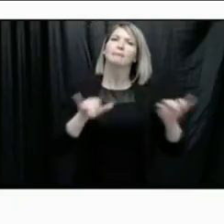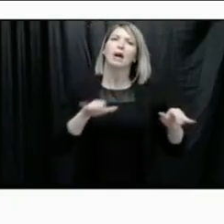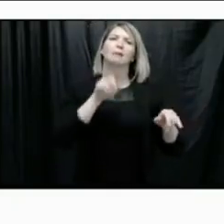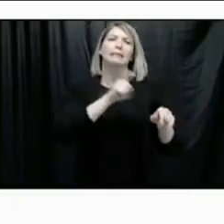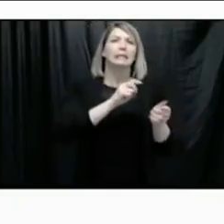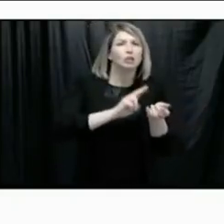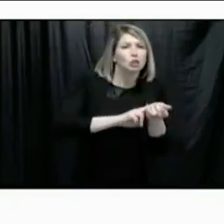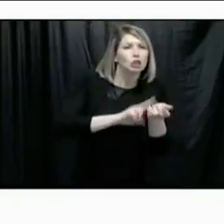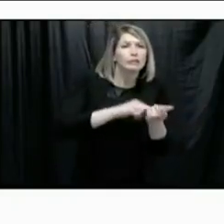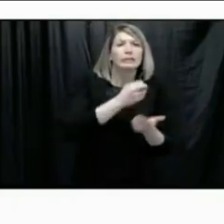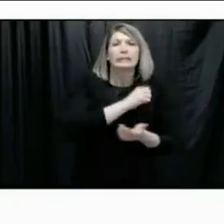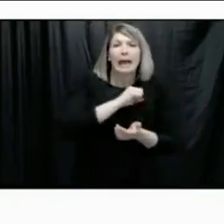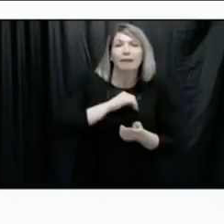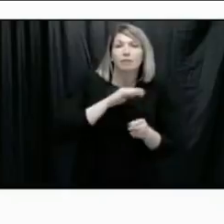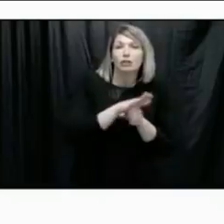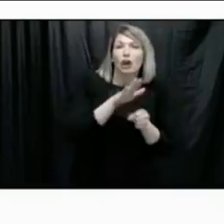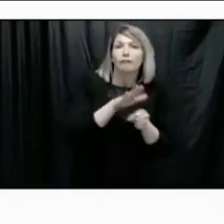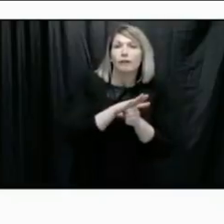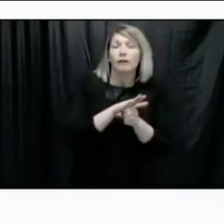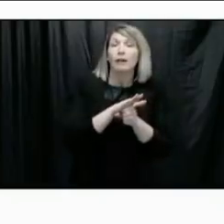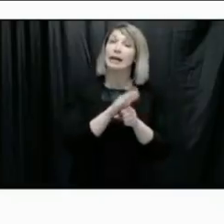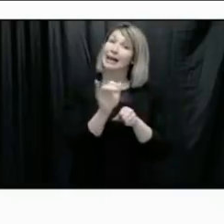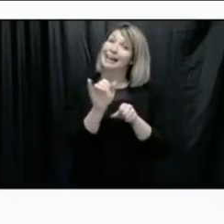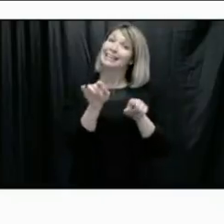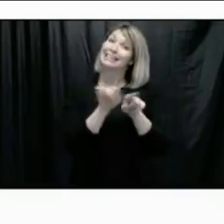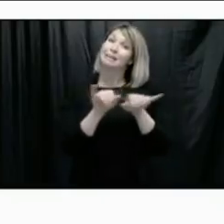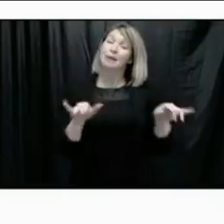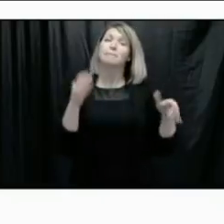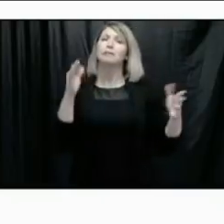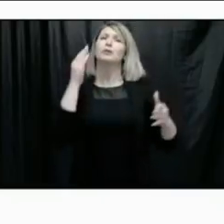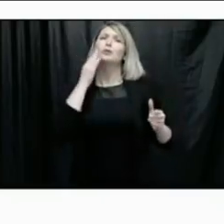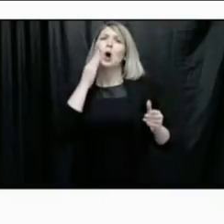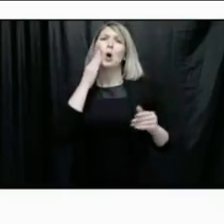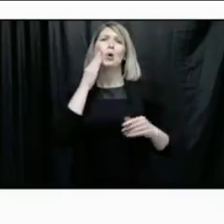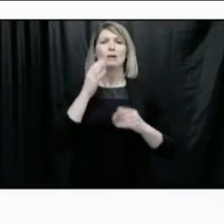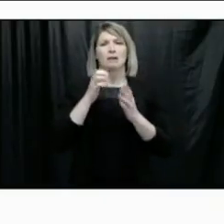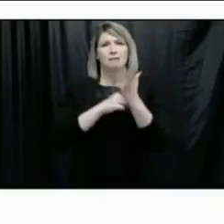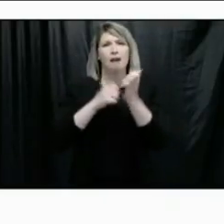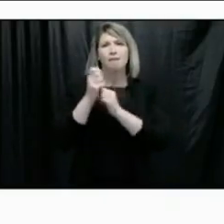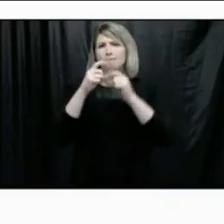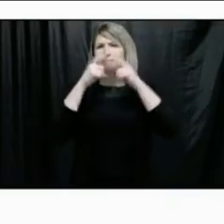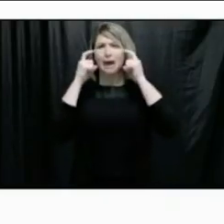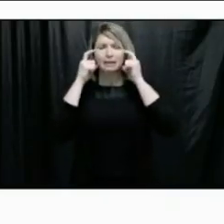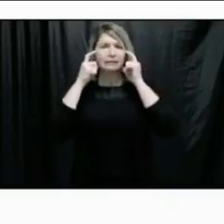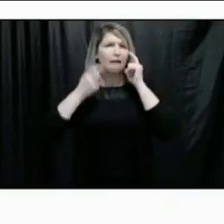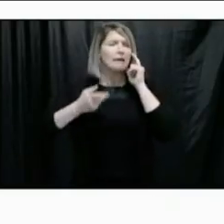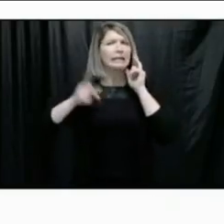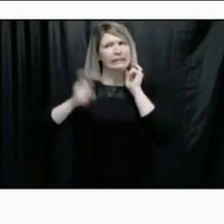RESOURCES AND THE NEEDS IN TERMS OF PERSONAL PROTECTIVE EQUIPMENT